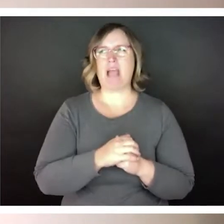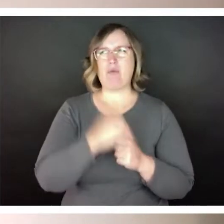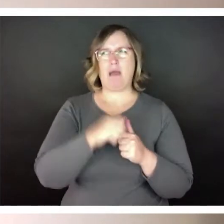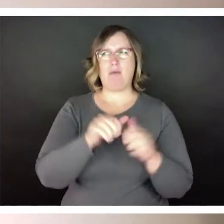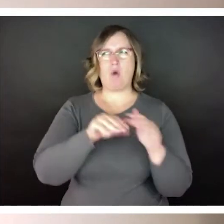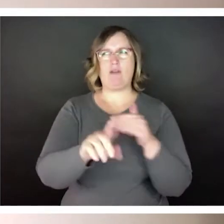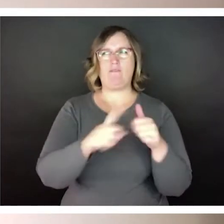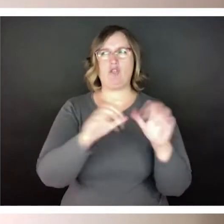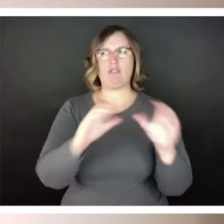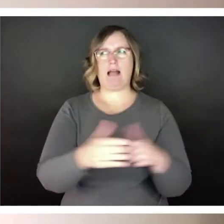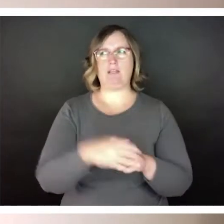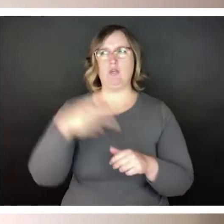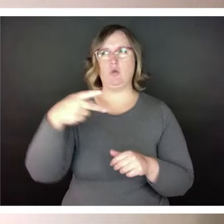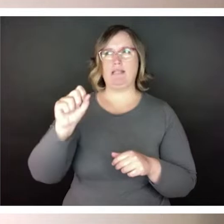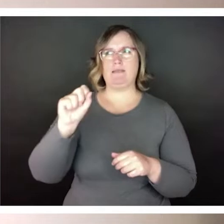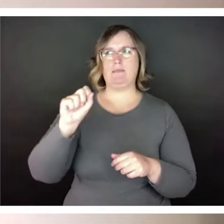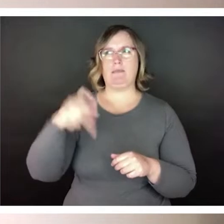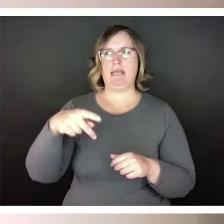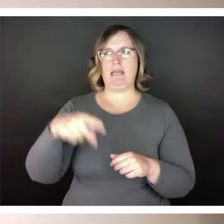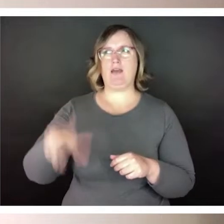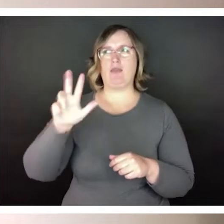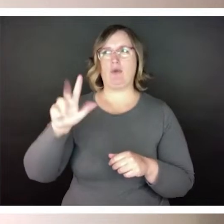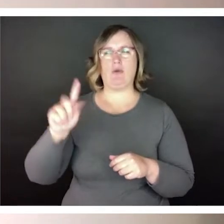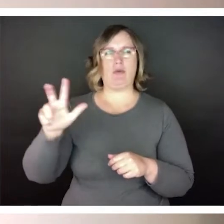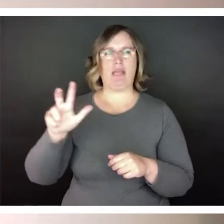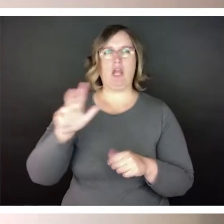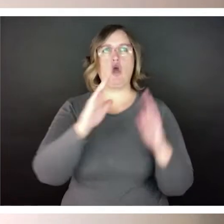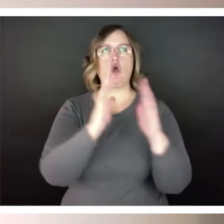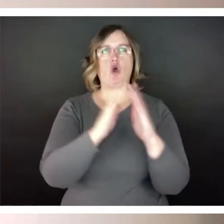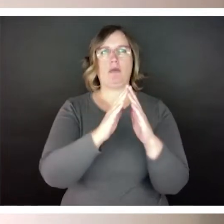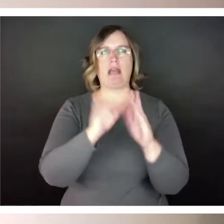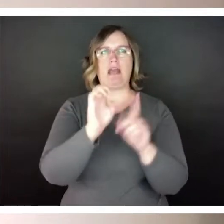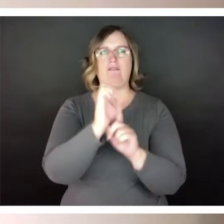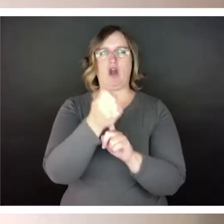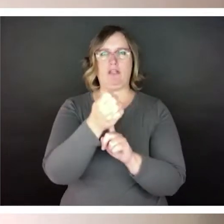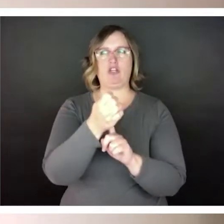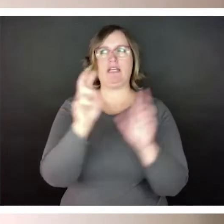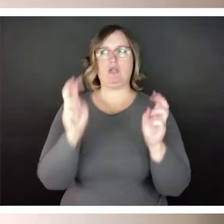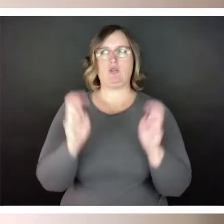USP 313, urban environmental issues, a junior cluster course, a large class.